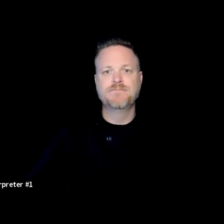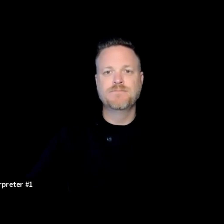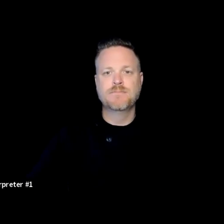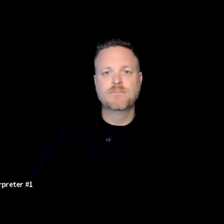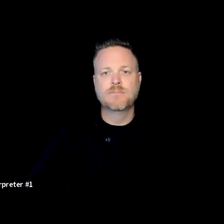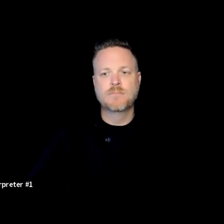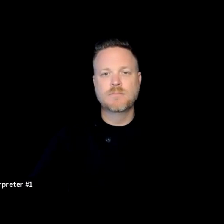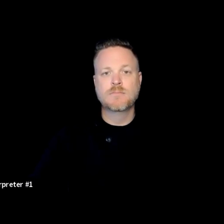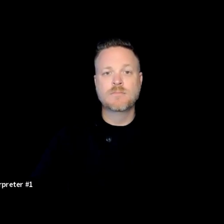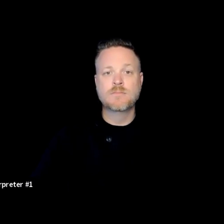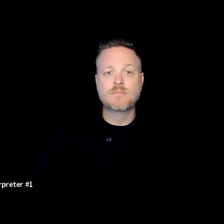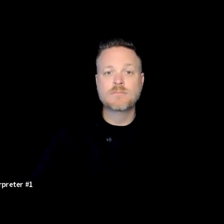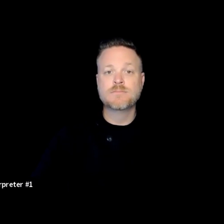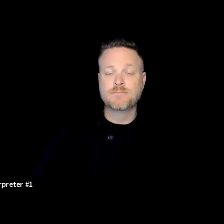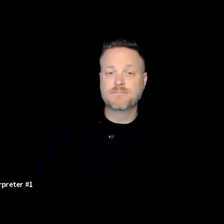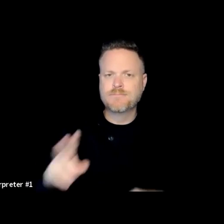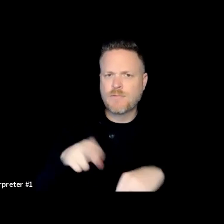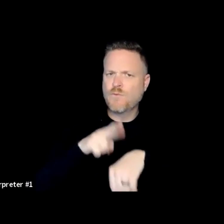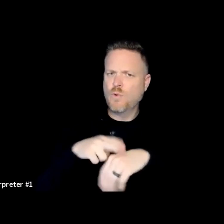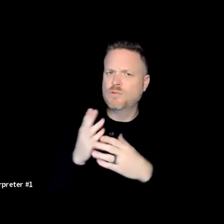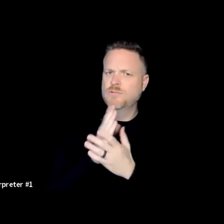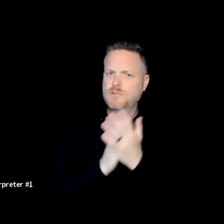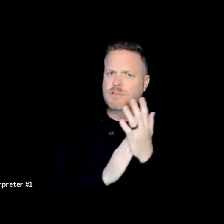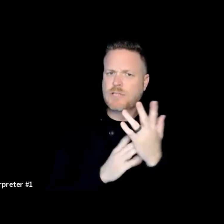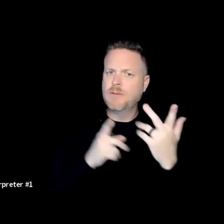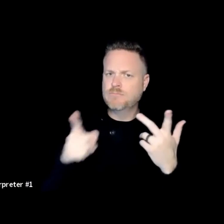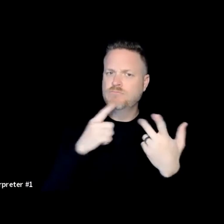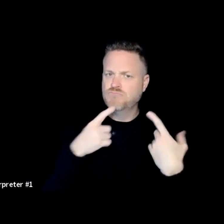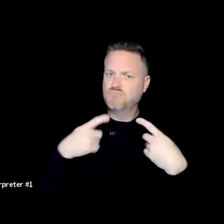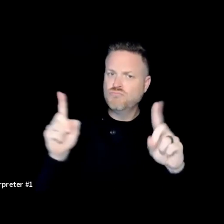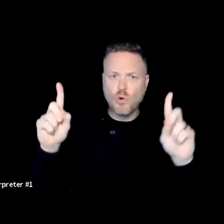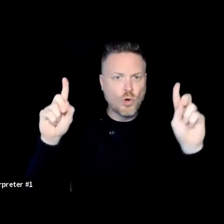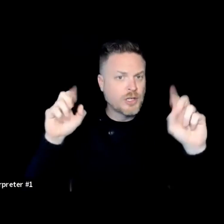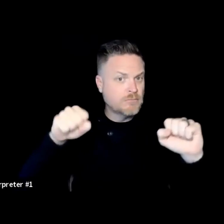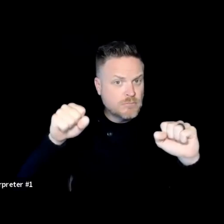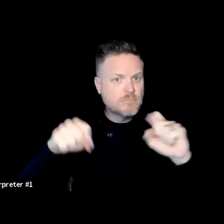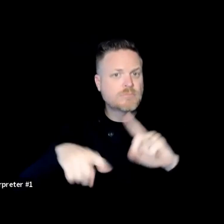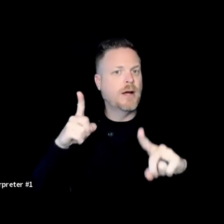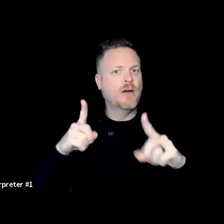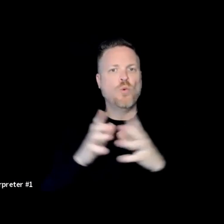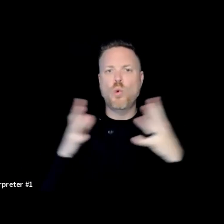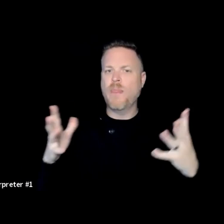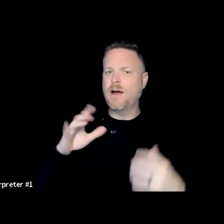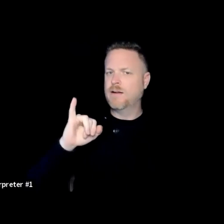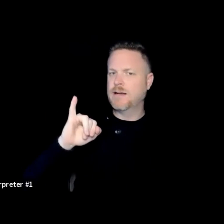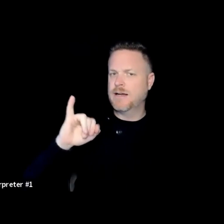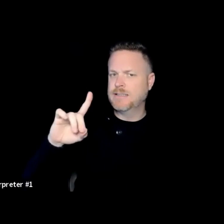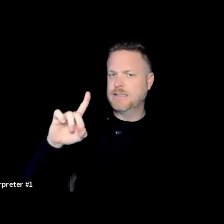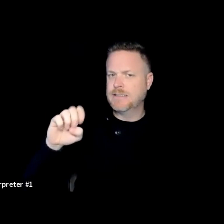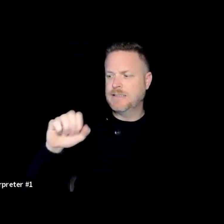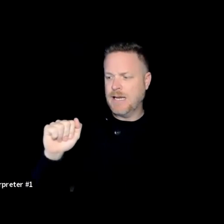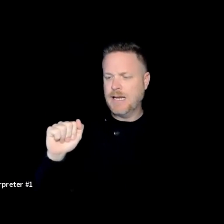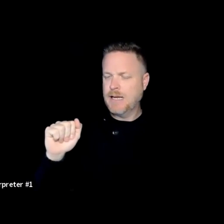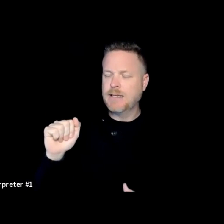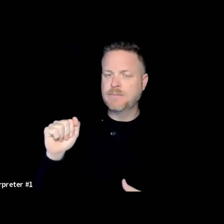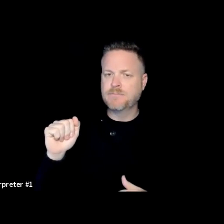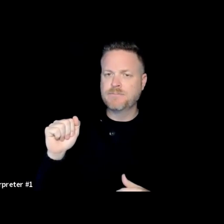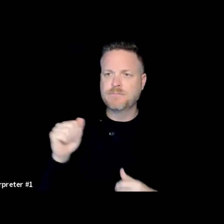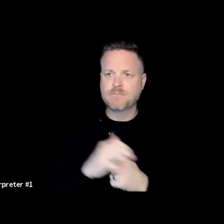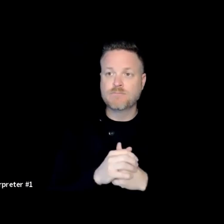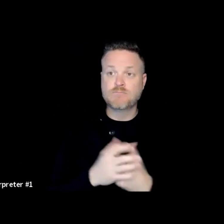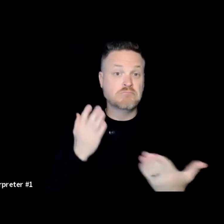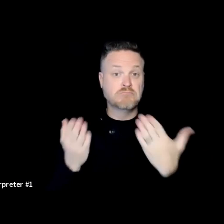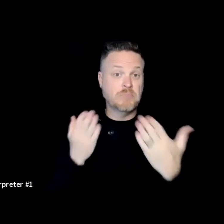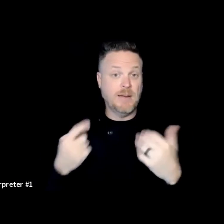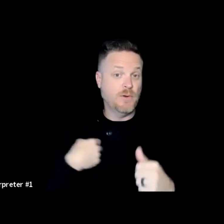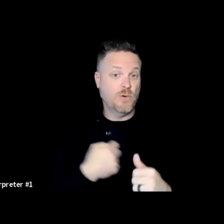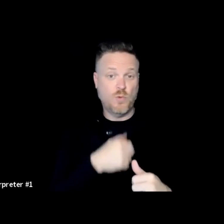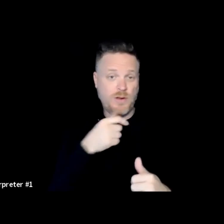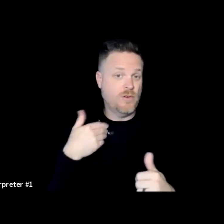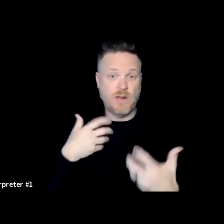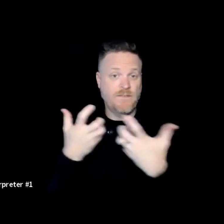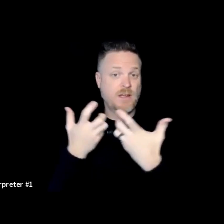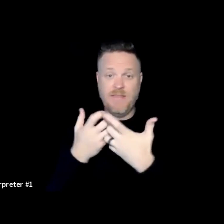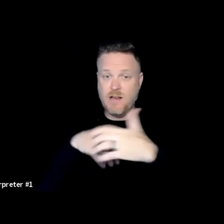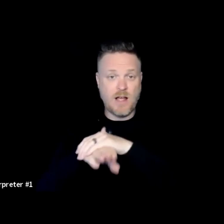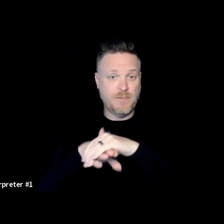Some were working but without the IDEA, we might not have the accommodations we heard so much about